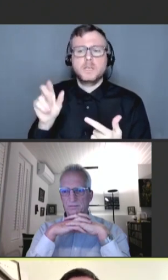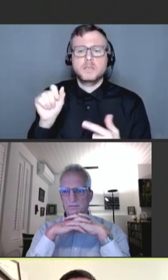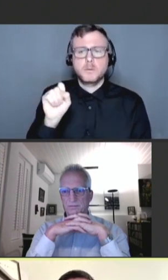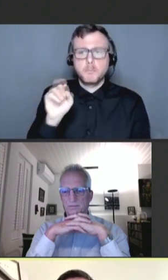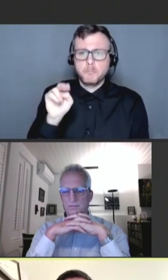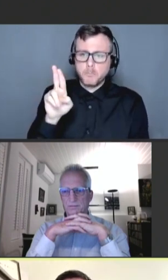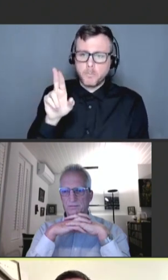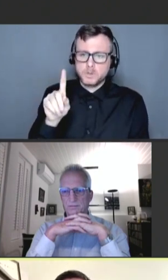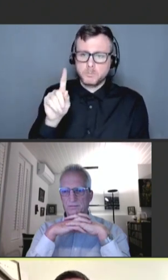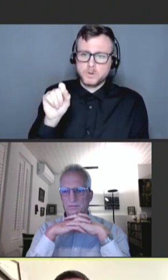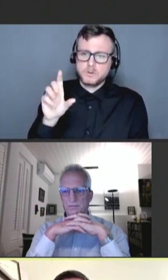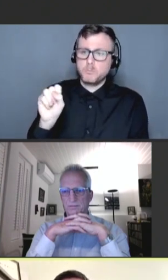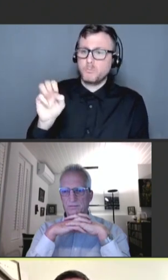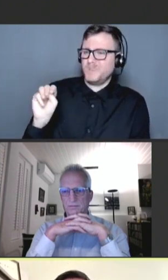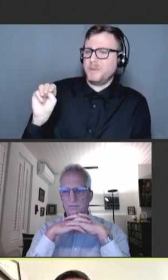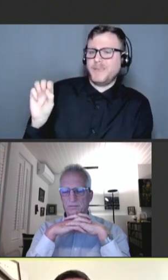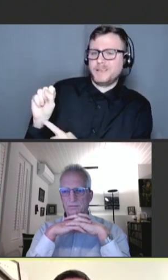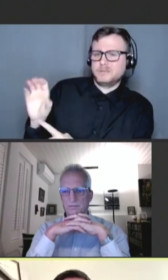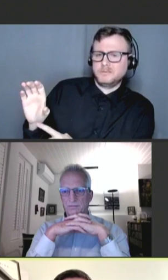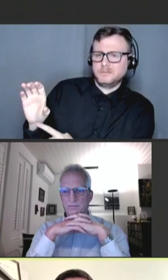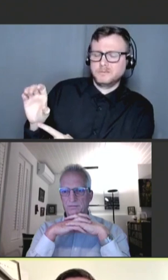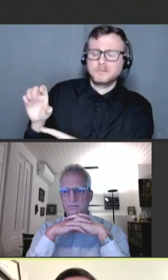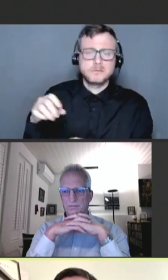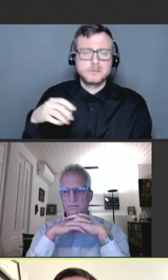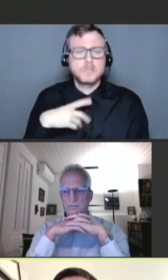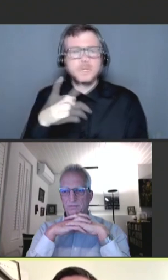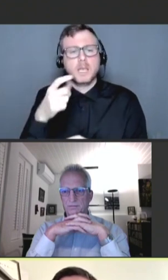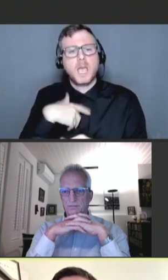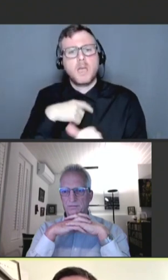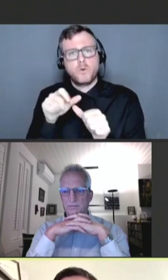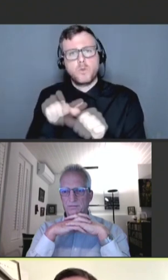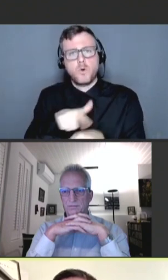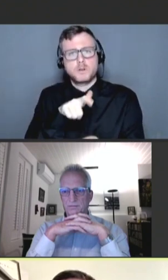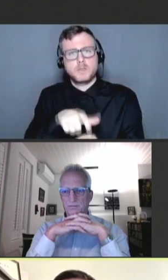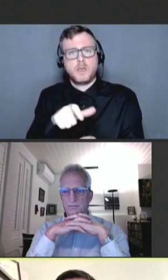so a lot of viruses can cause long-term manifestations. The SARS CoV-2 is unique